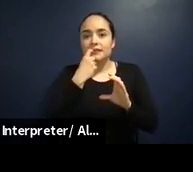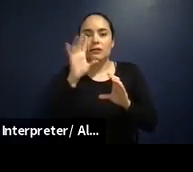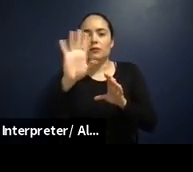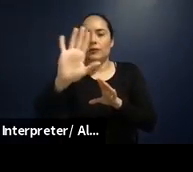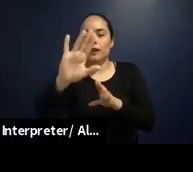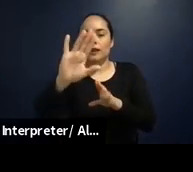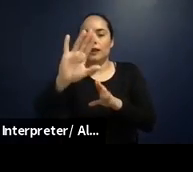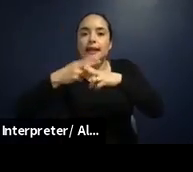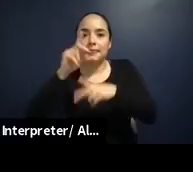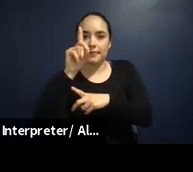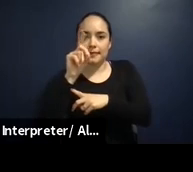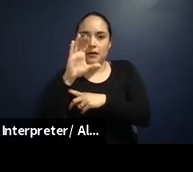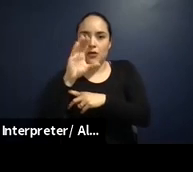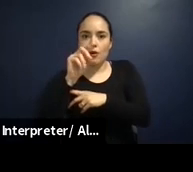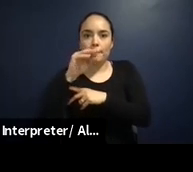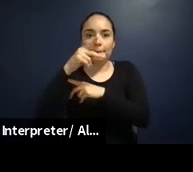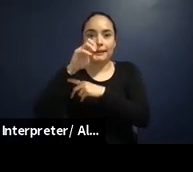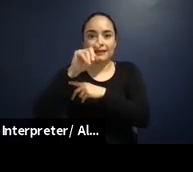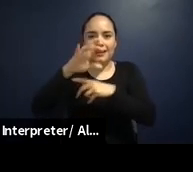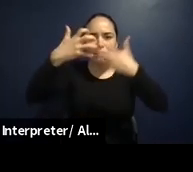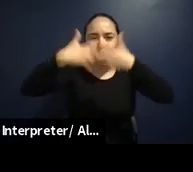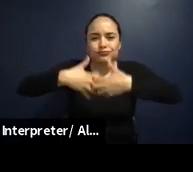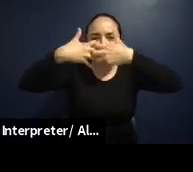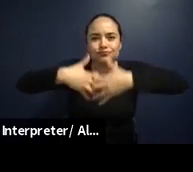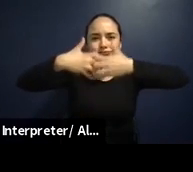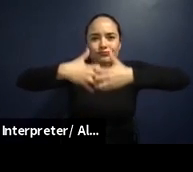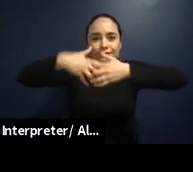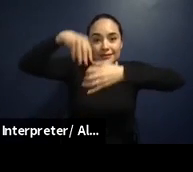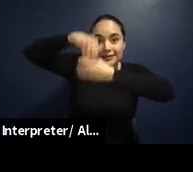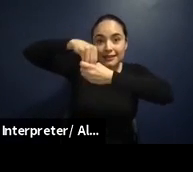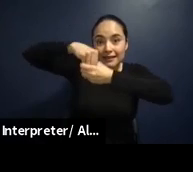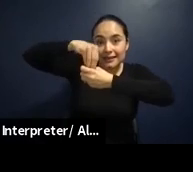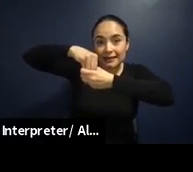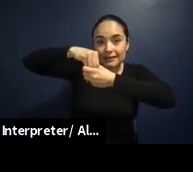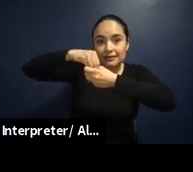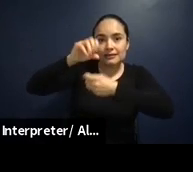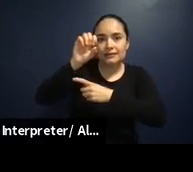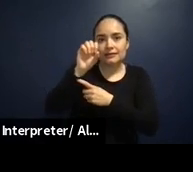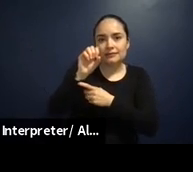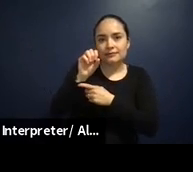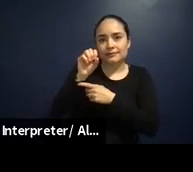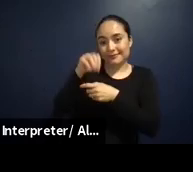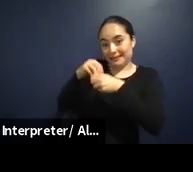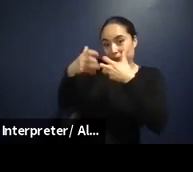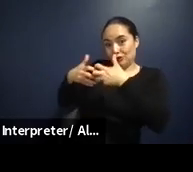it's actually made up of silica and oxygen, and you can even make sure that I'm correct by checking